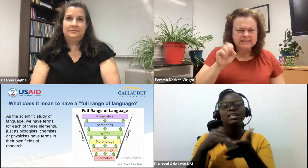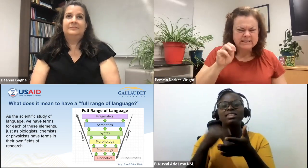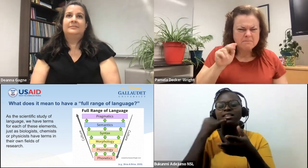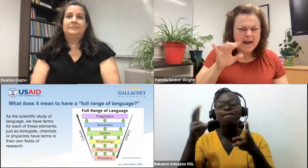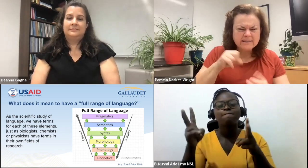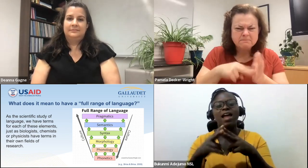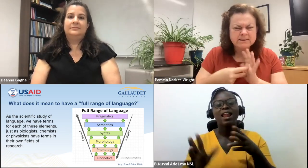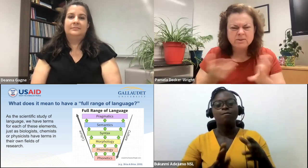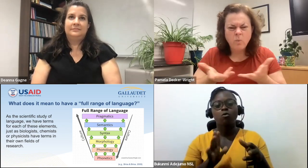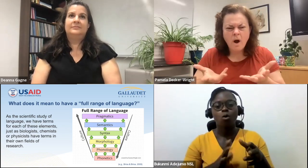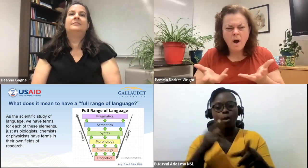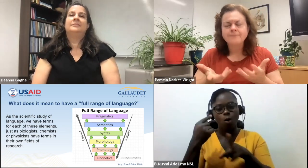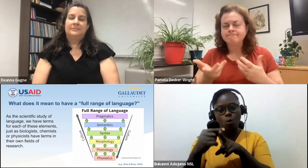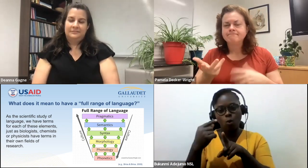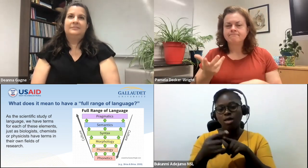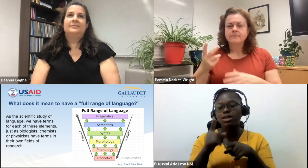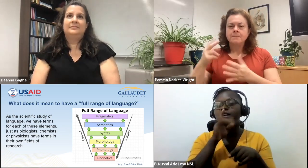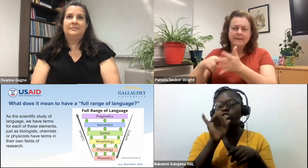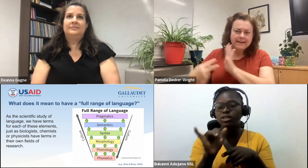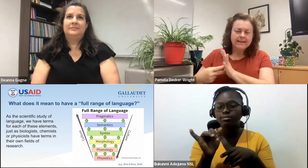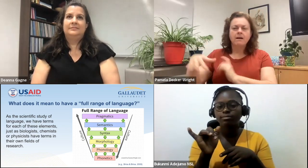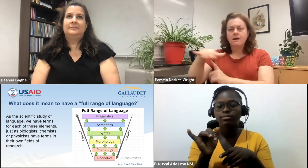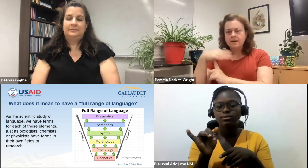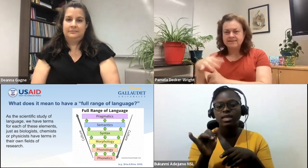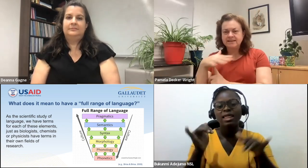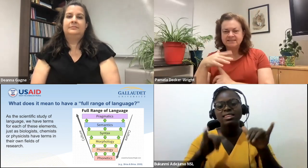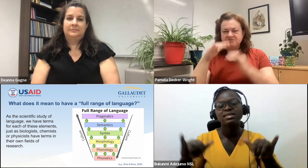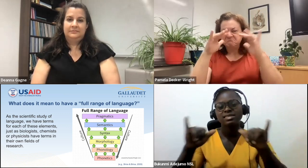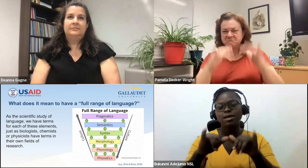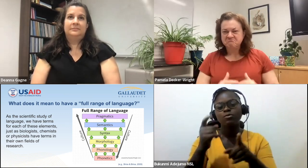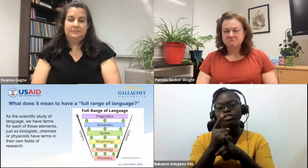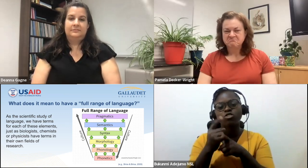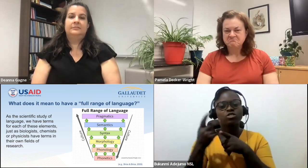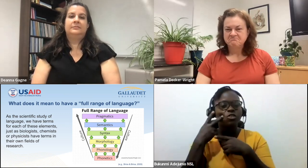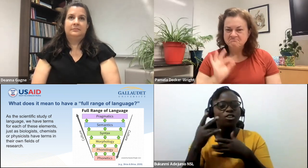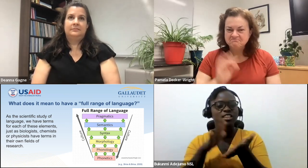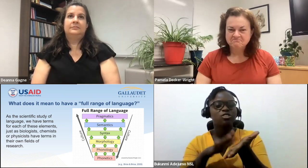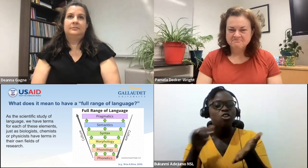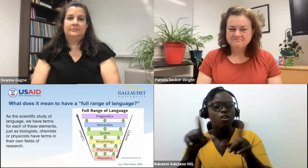pragmatics is interaction semantics in our field of linguistics. It talks about meaning and context.